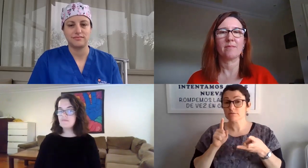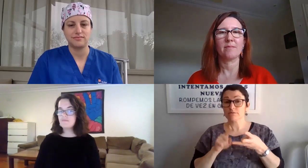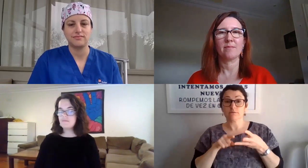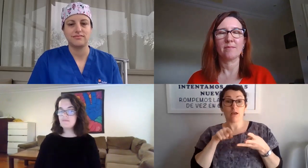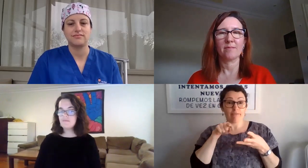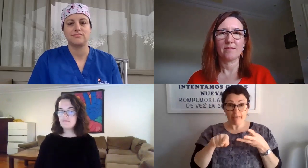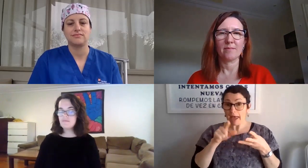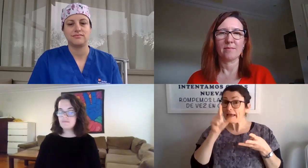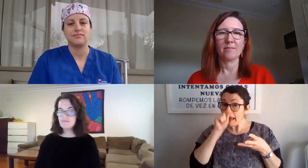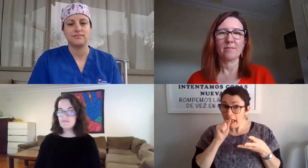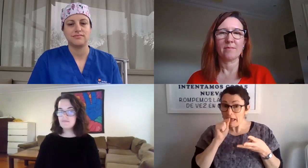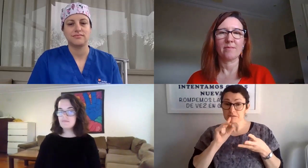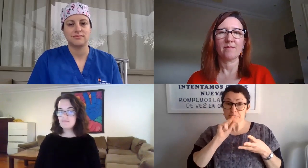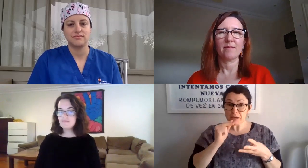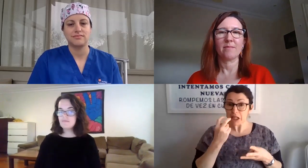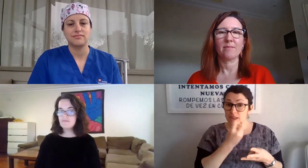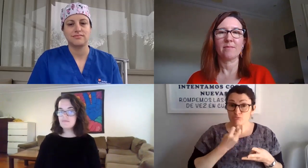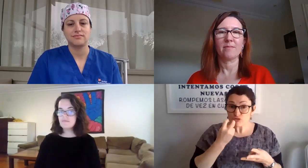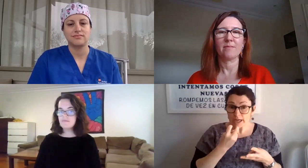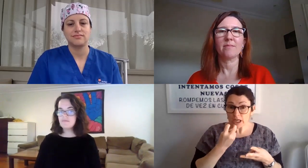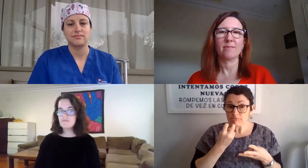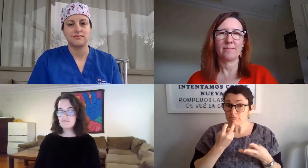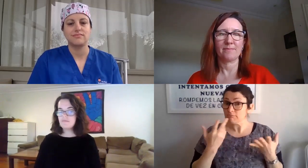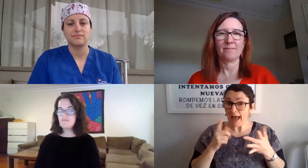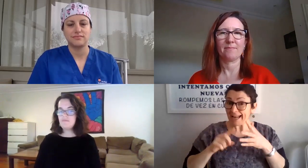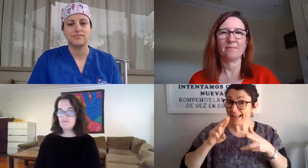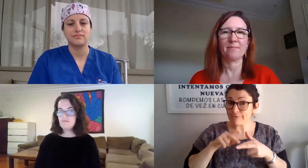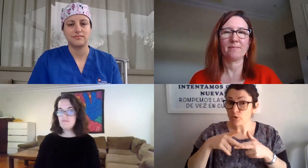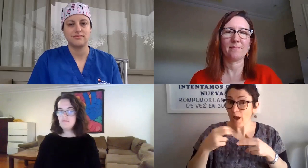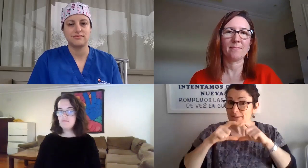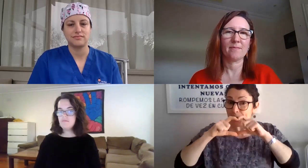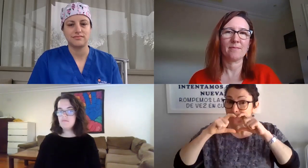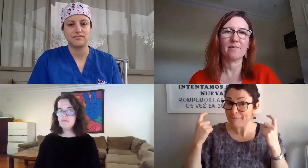channels on uh I interpret I preferred to um lip read read